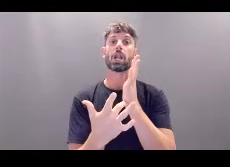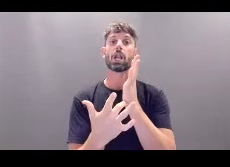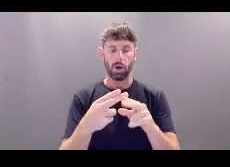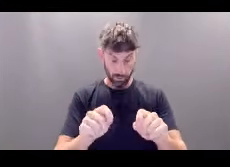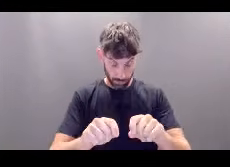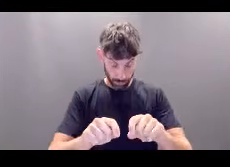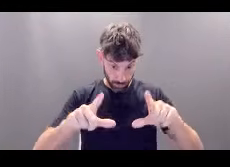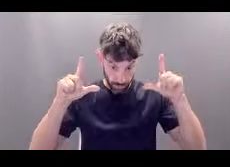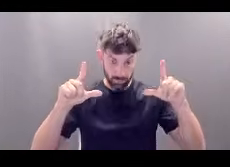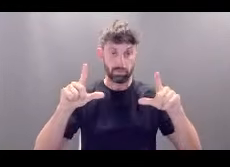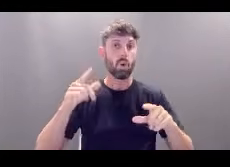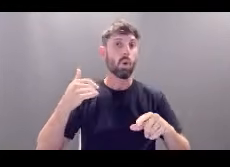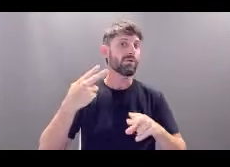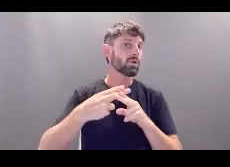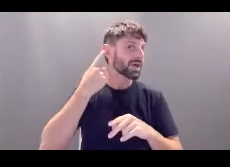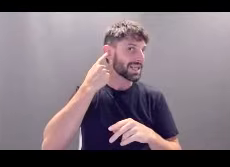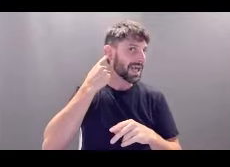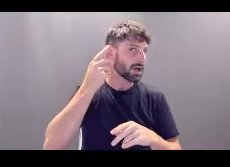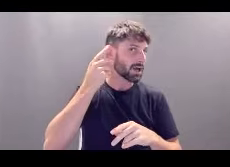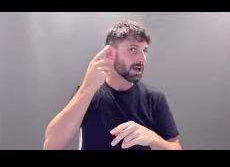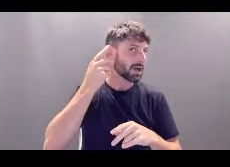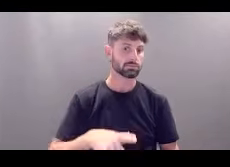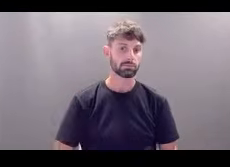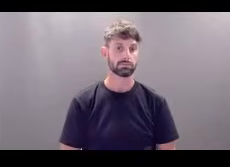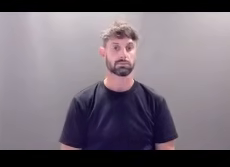or hearing, motor vehicle